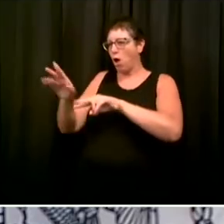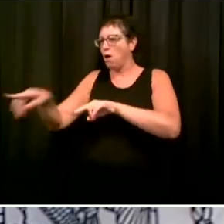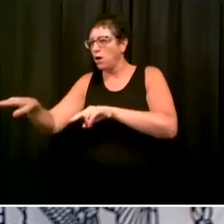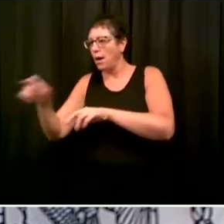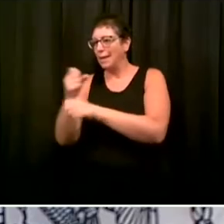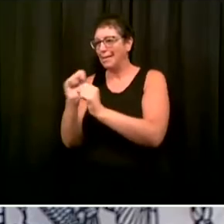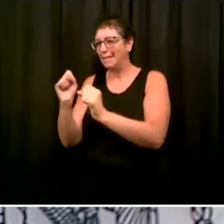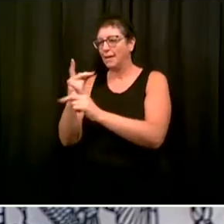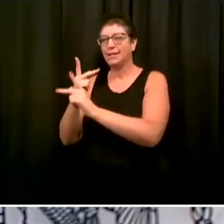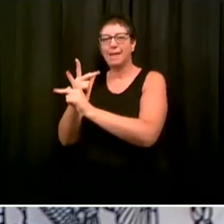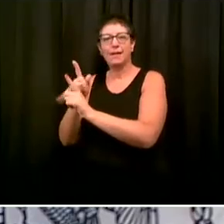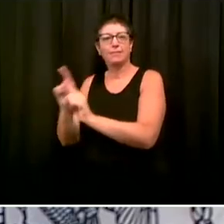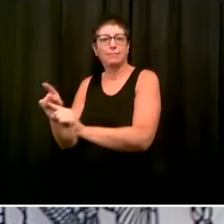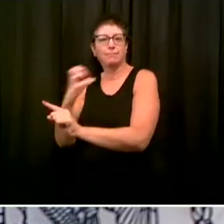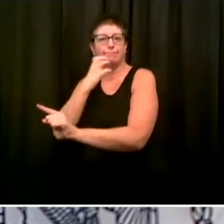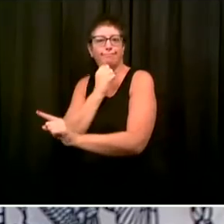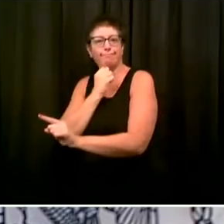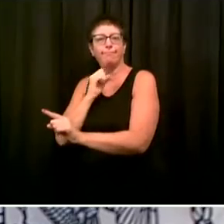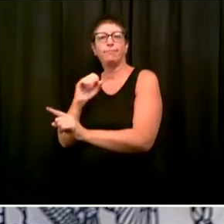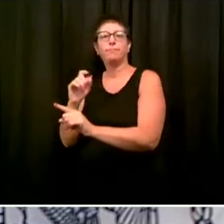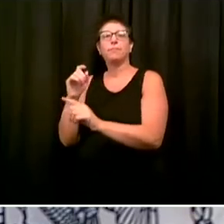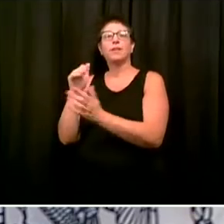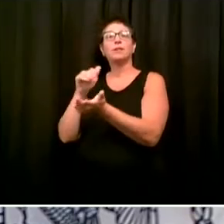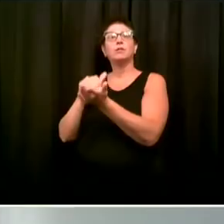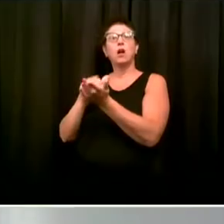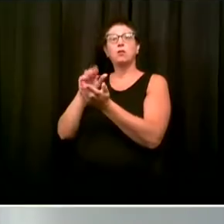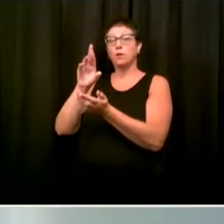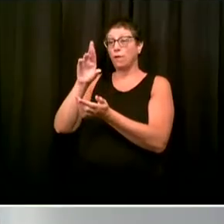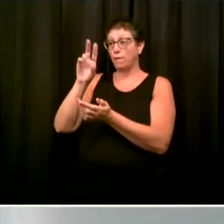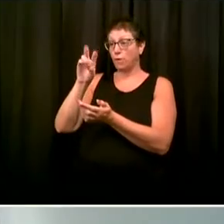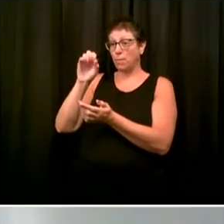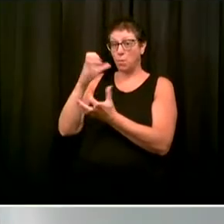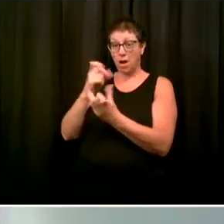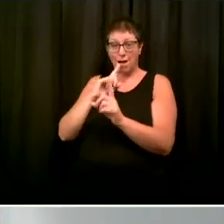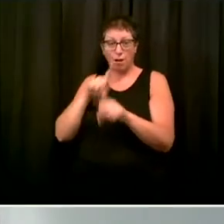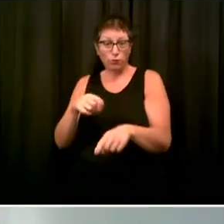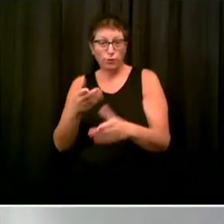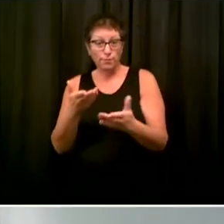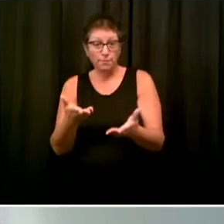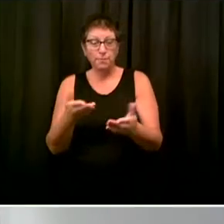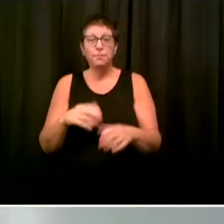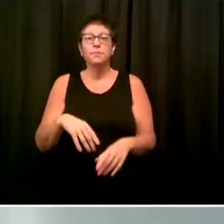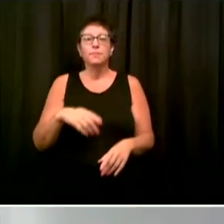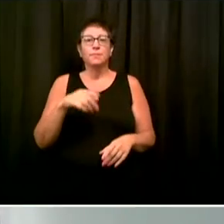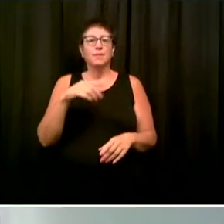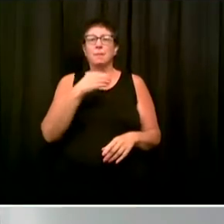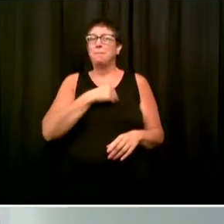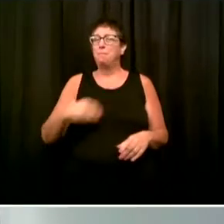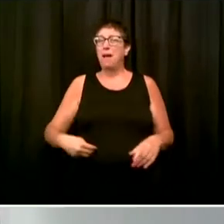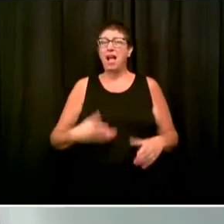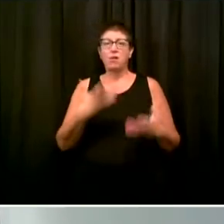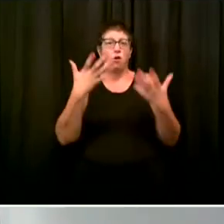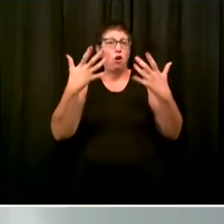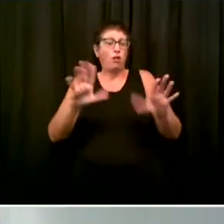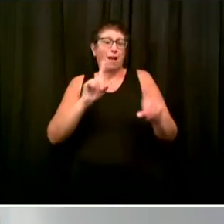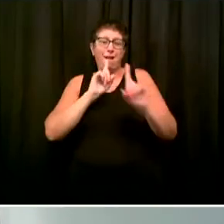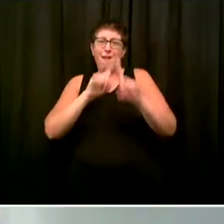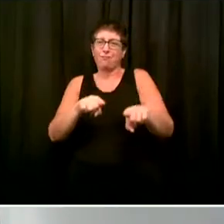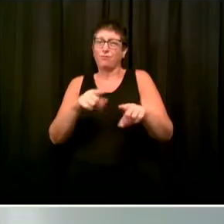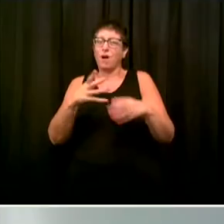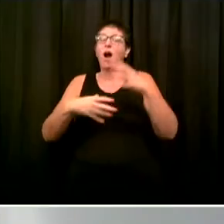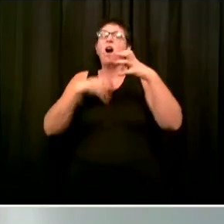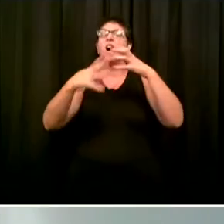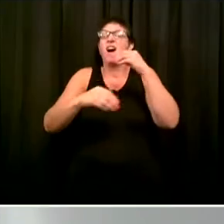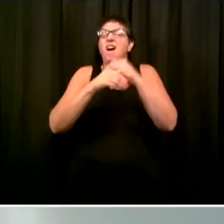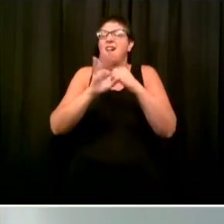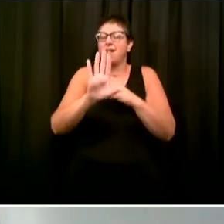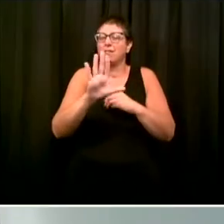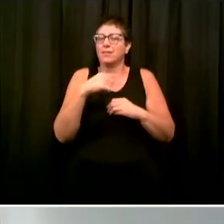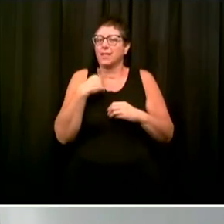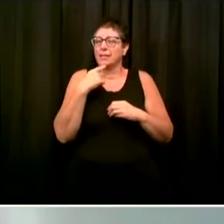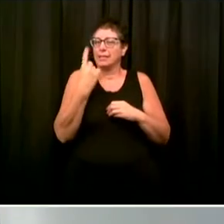ADULTS.